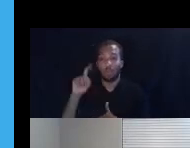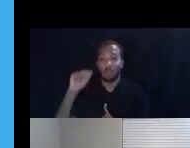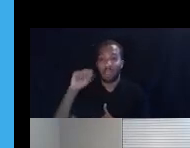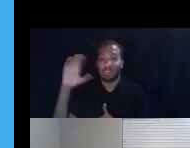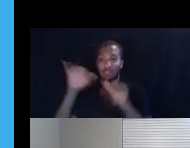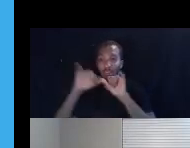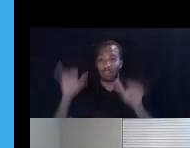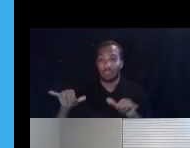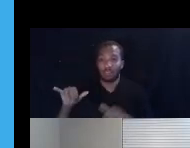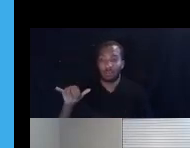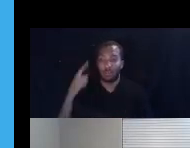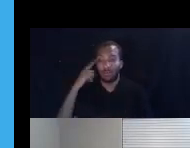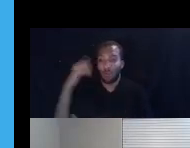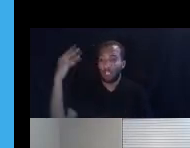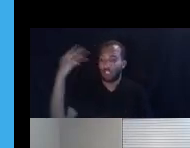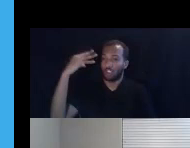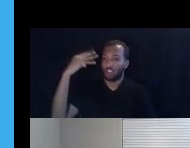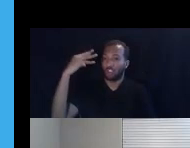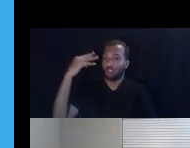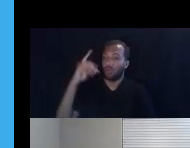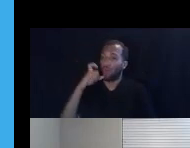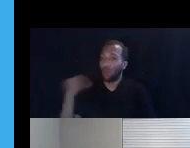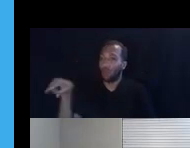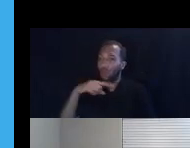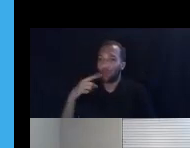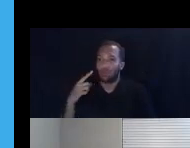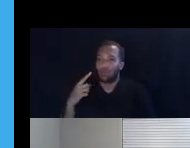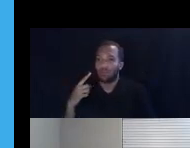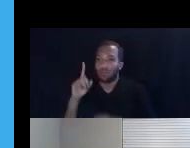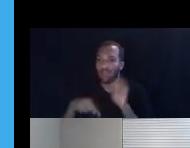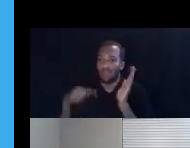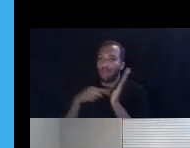to Medicaid eligible folks or Medicare eligible folks.